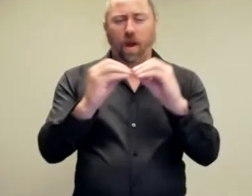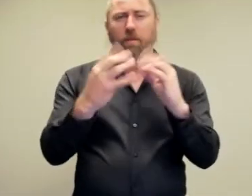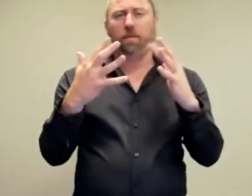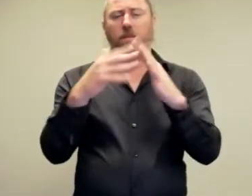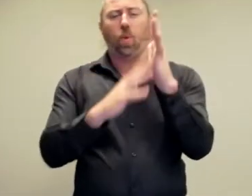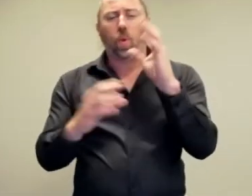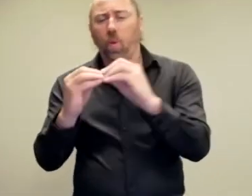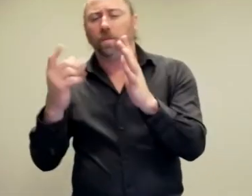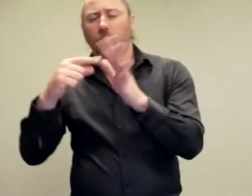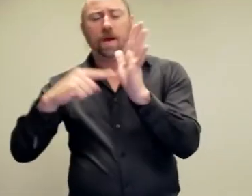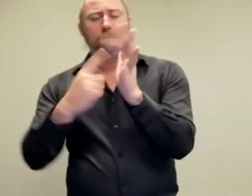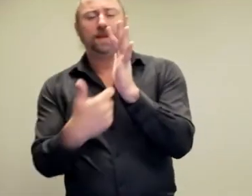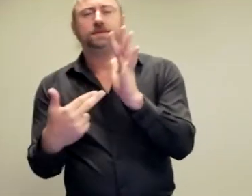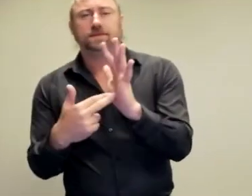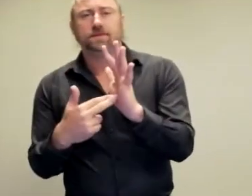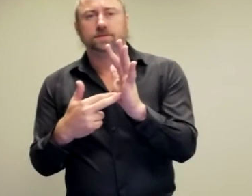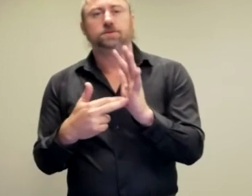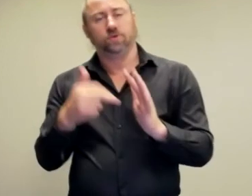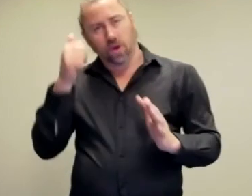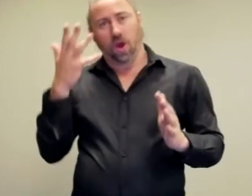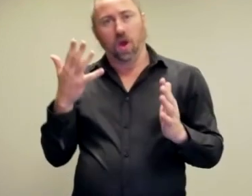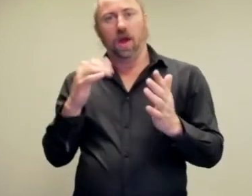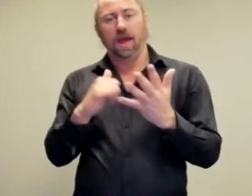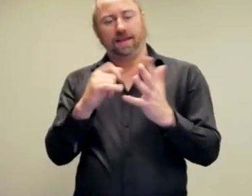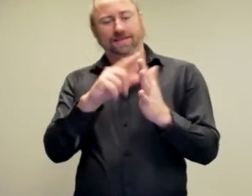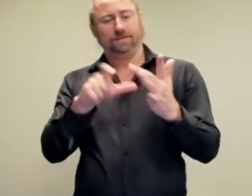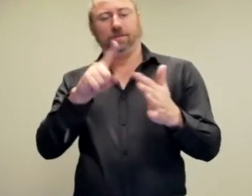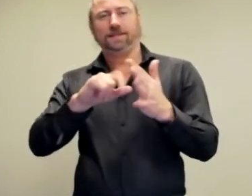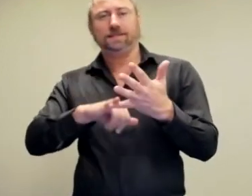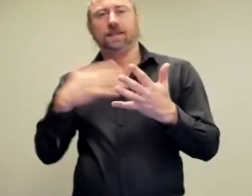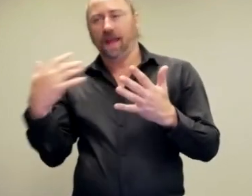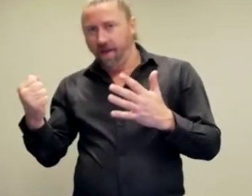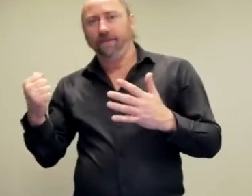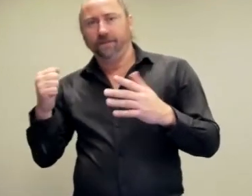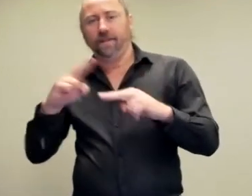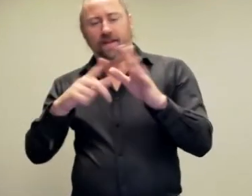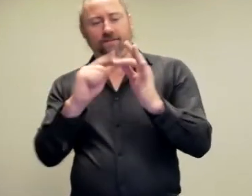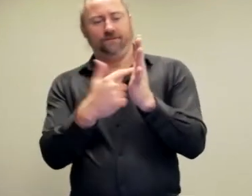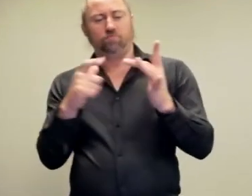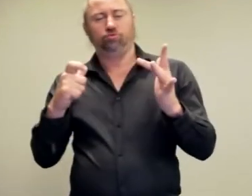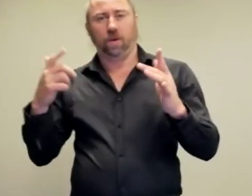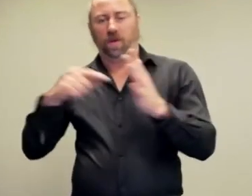This interconnection is crucial showing how the liveliness of an artwork can extend to that of the living planet.